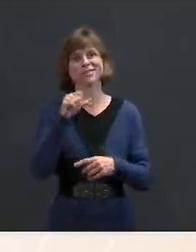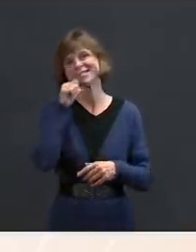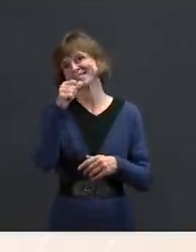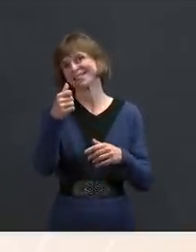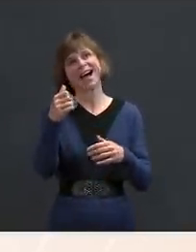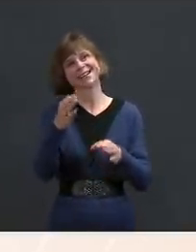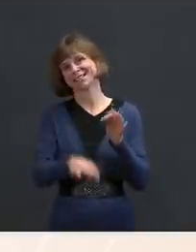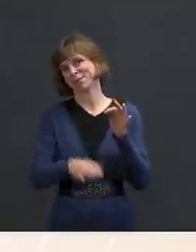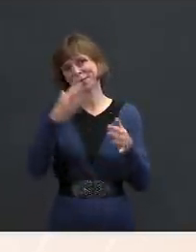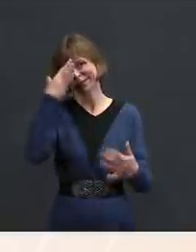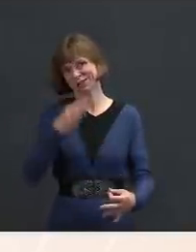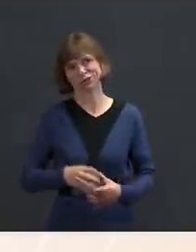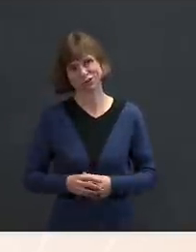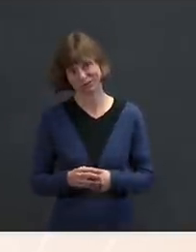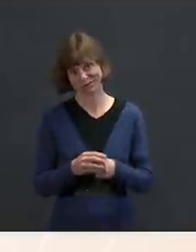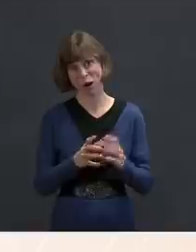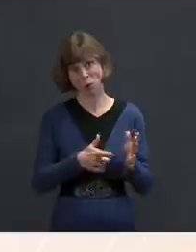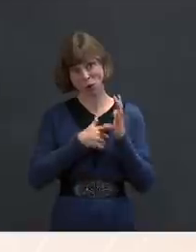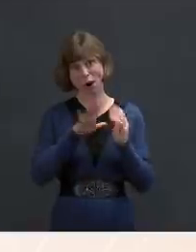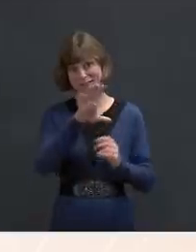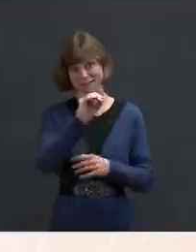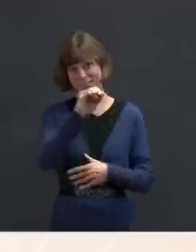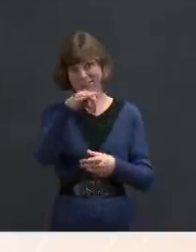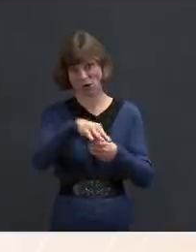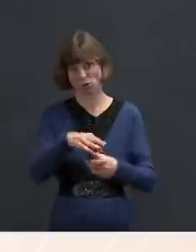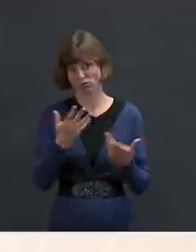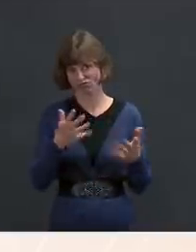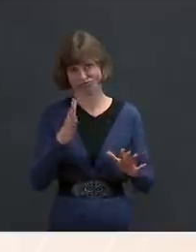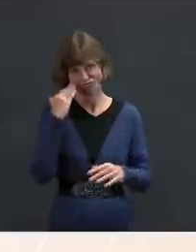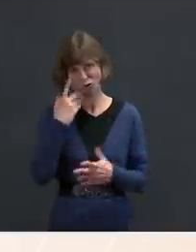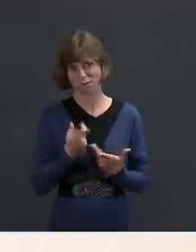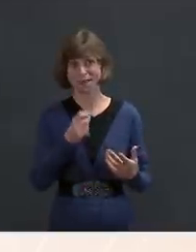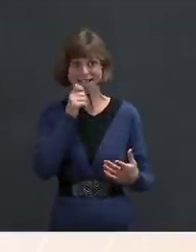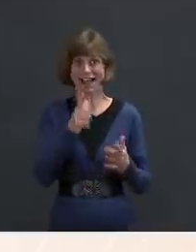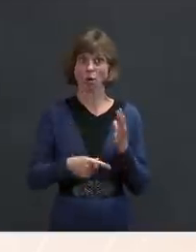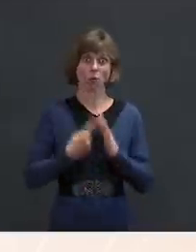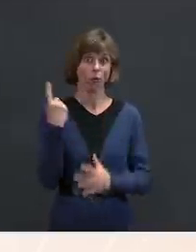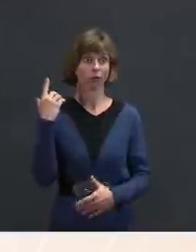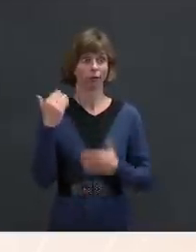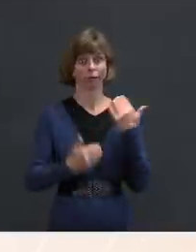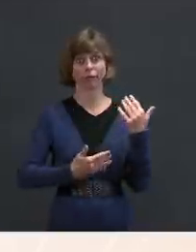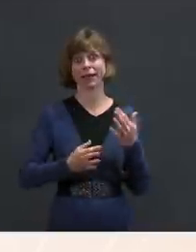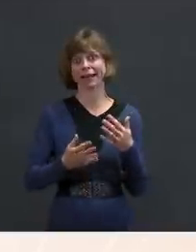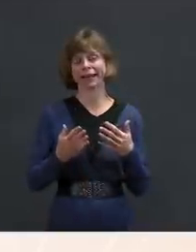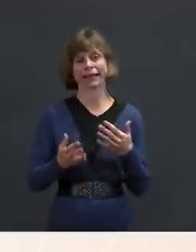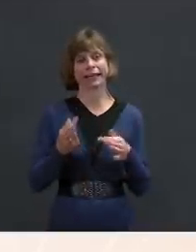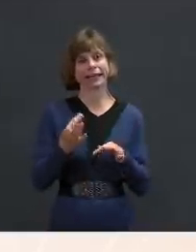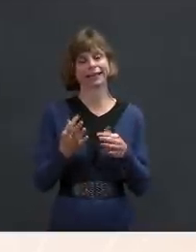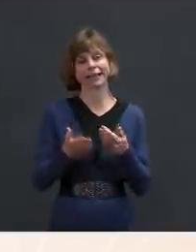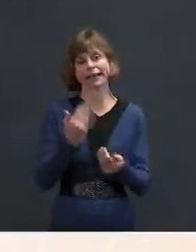It would also require 50 votes. As you know, it's not a one-step decision. And the President and the Vice President